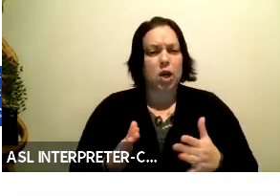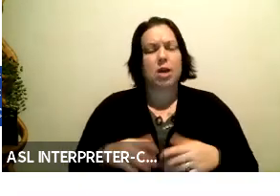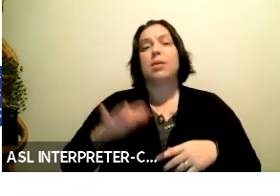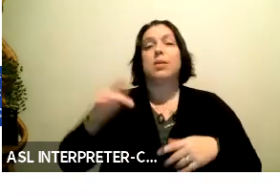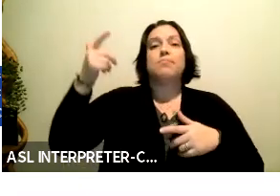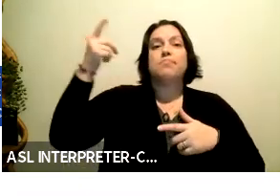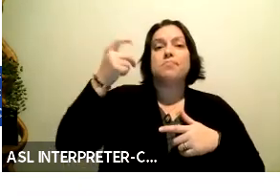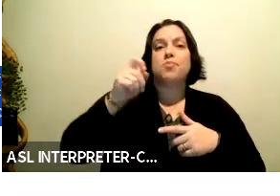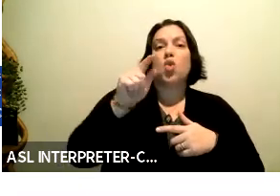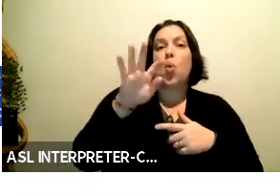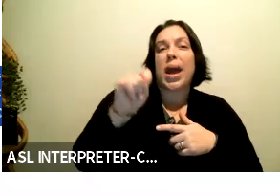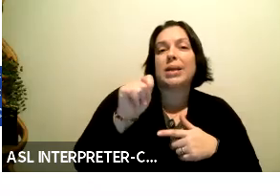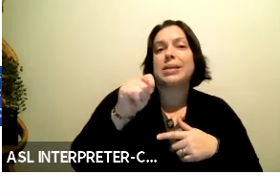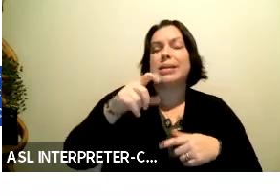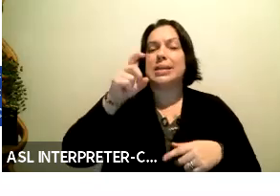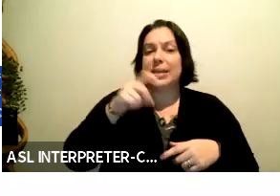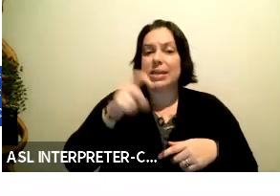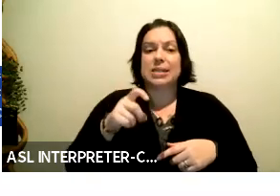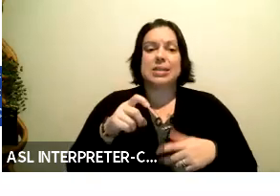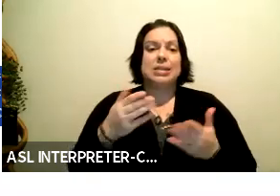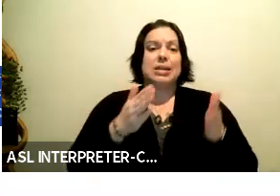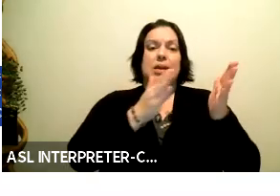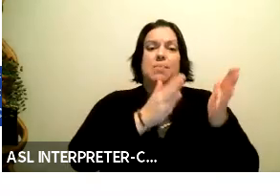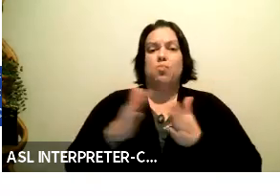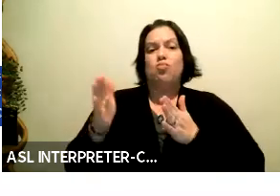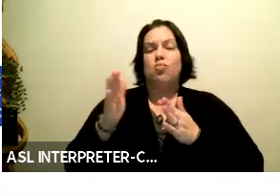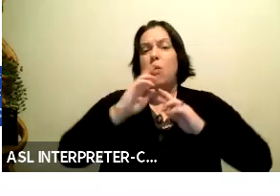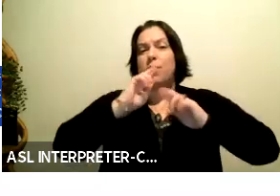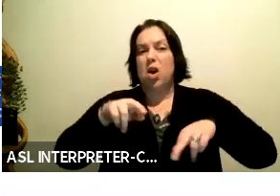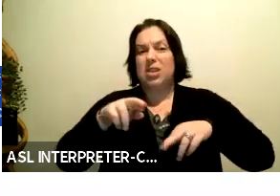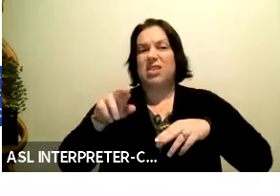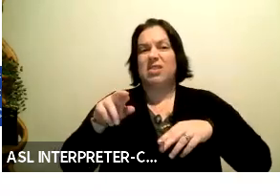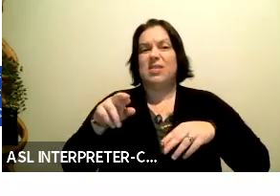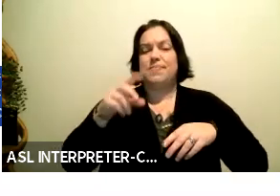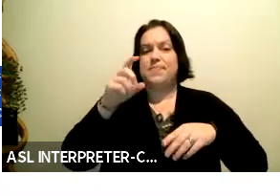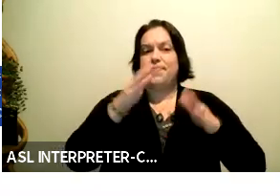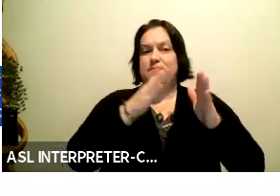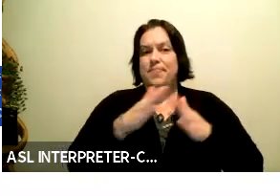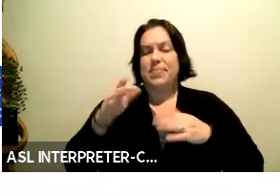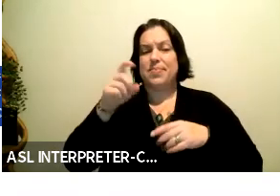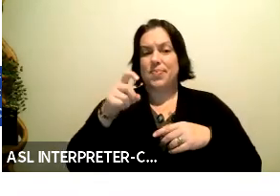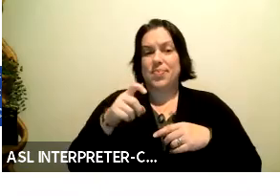networks, and public health response planning done by the Colorado Department of Public Health and